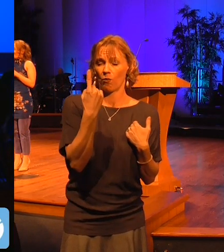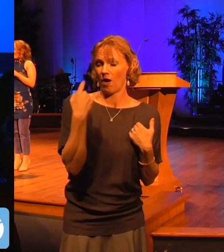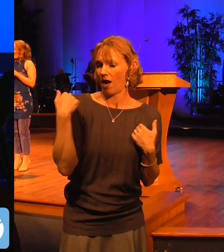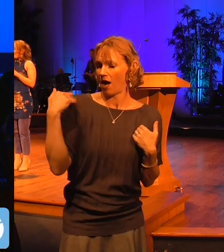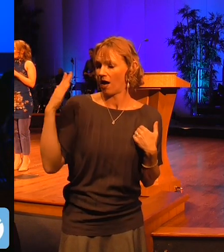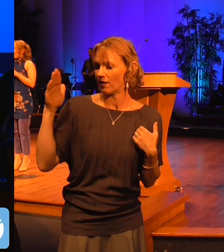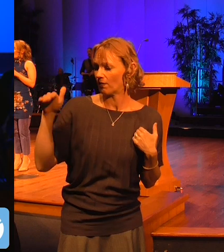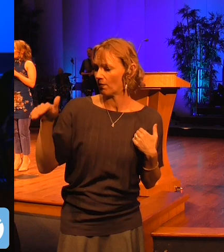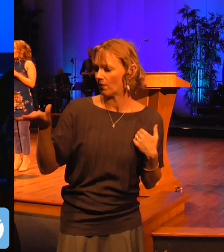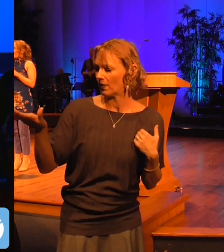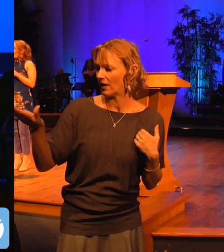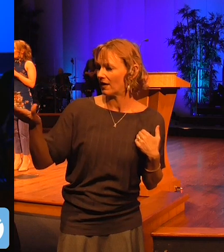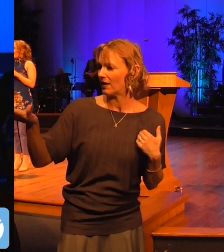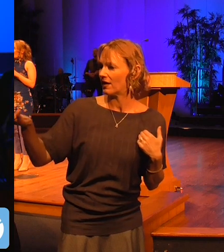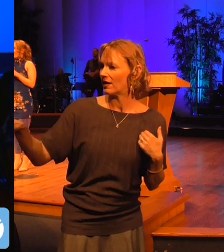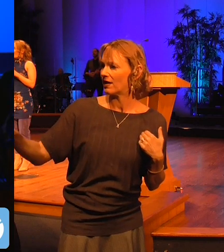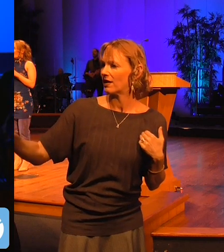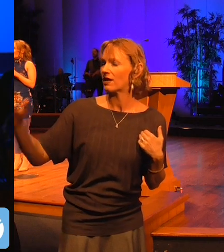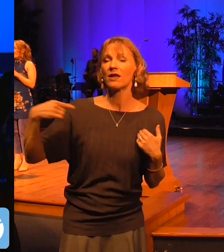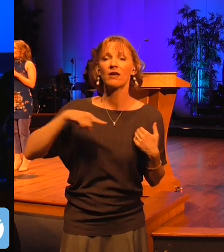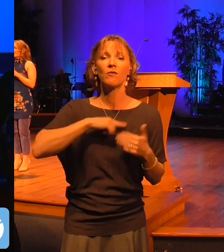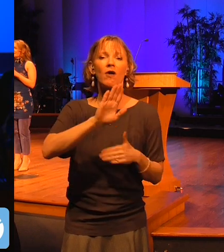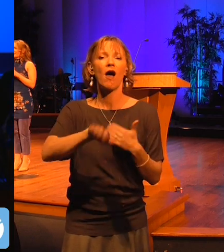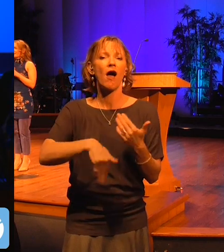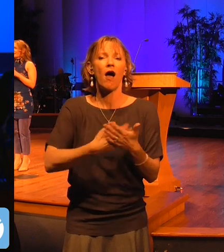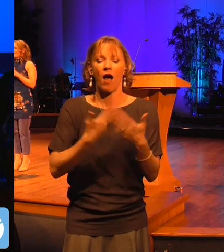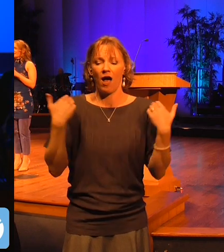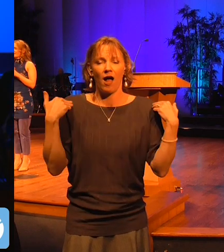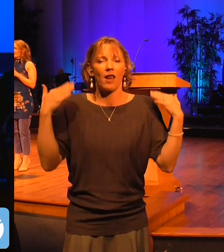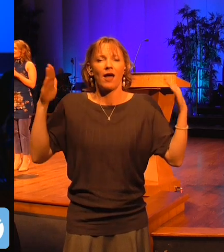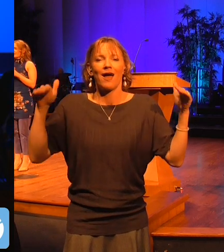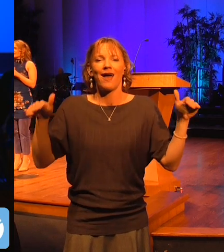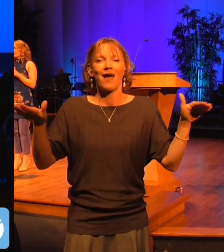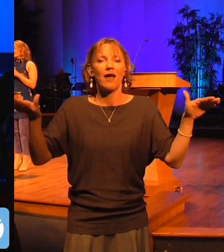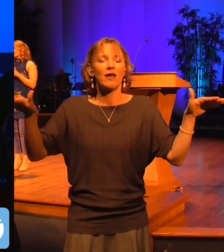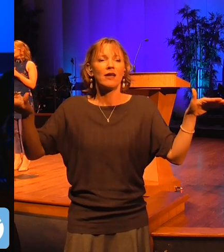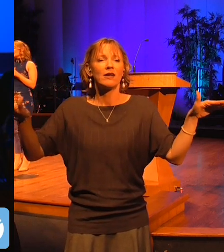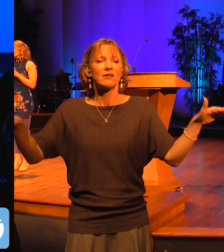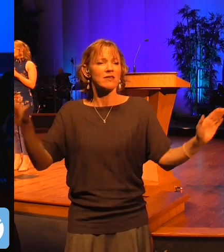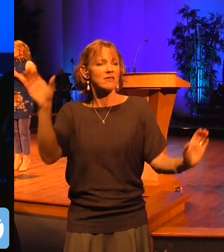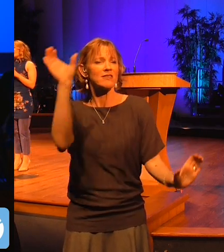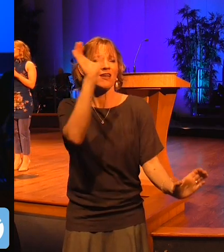all angels searching for each